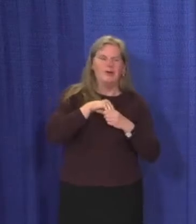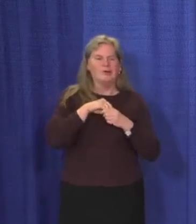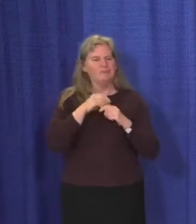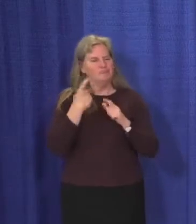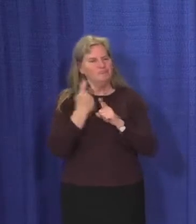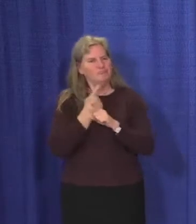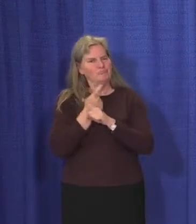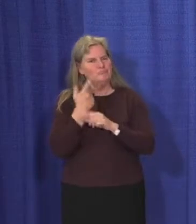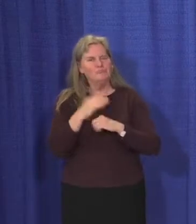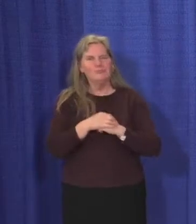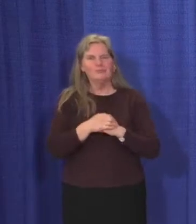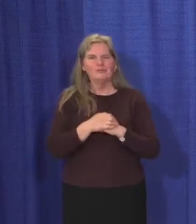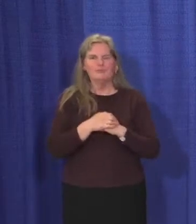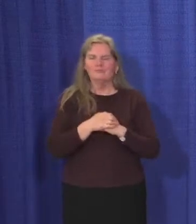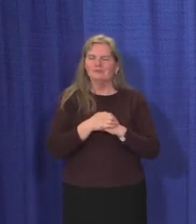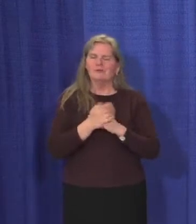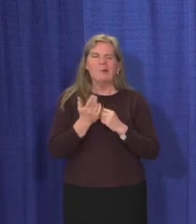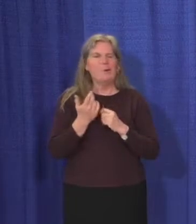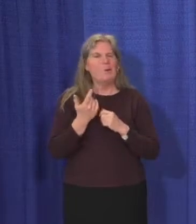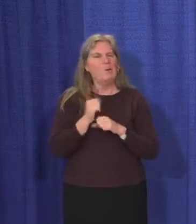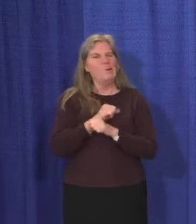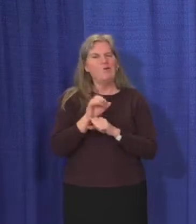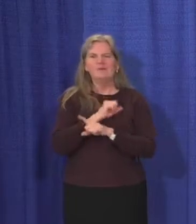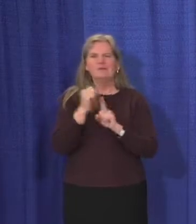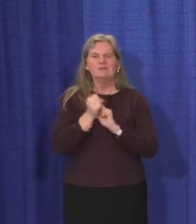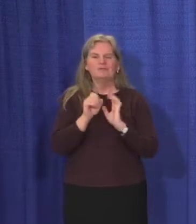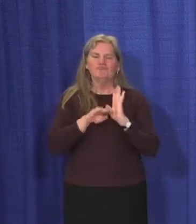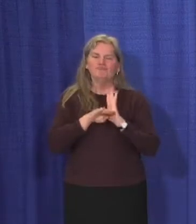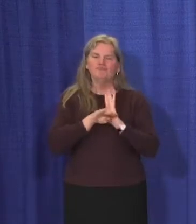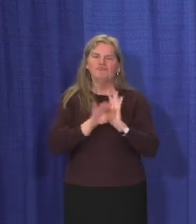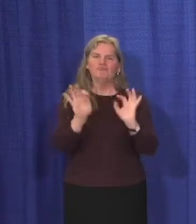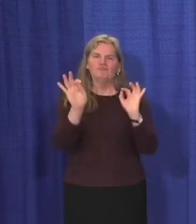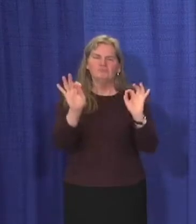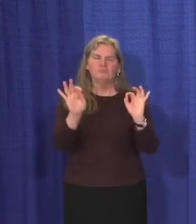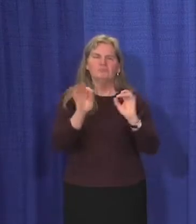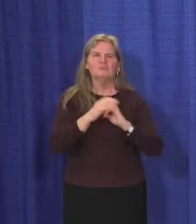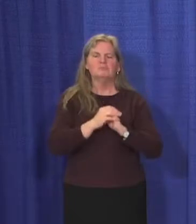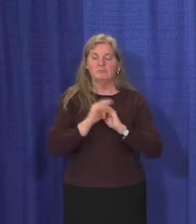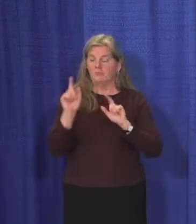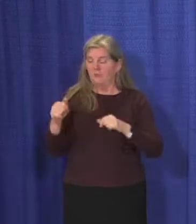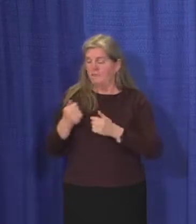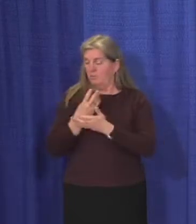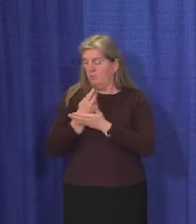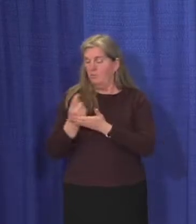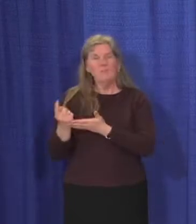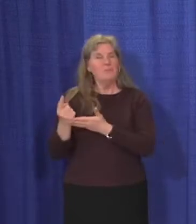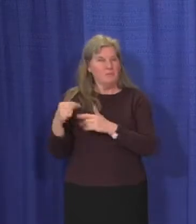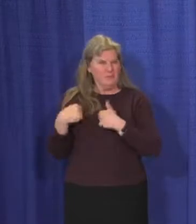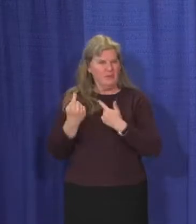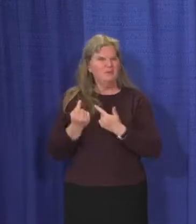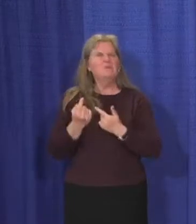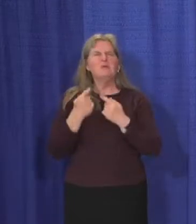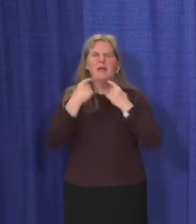Yukoners. We continue to remain in a stable place.